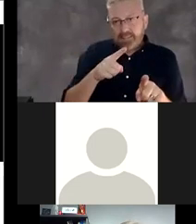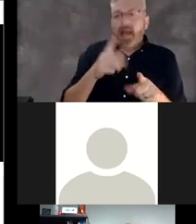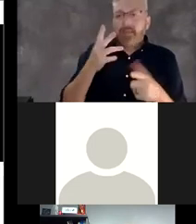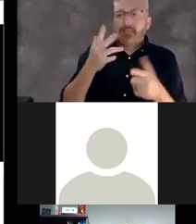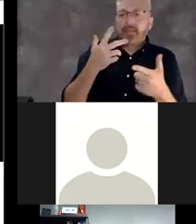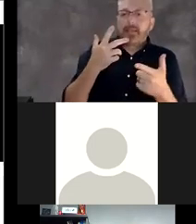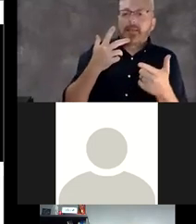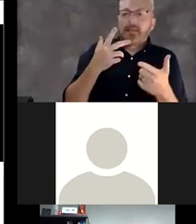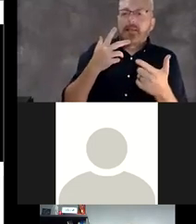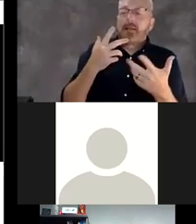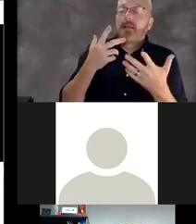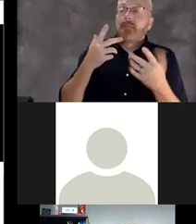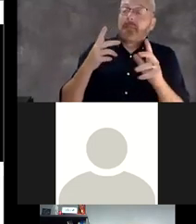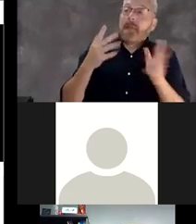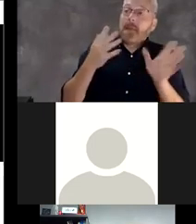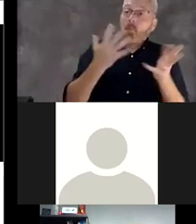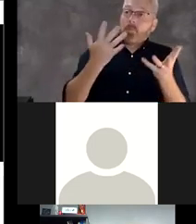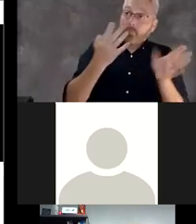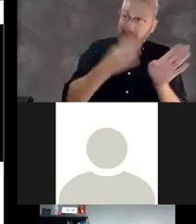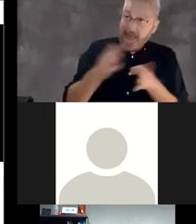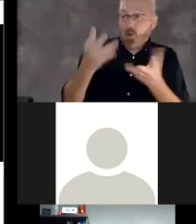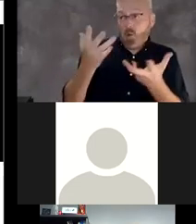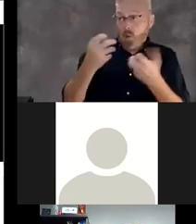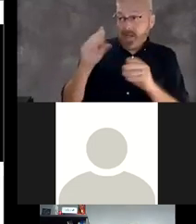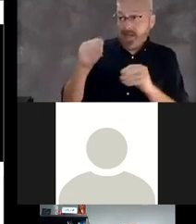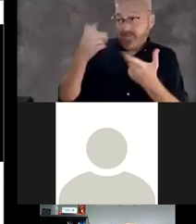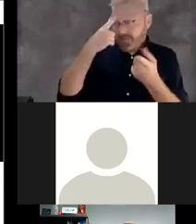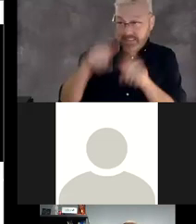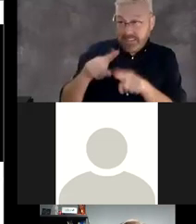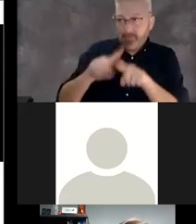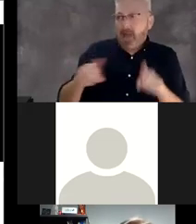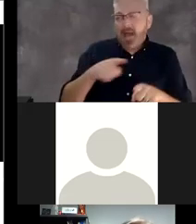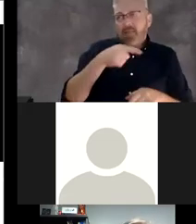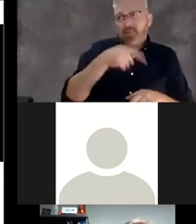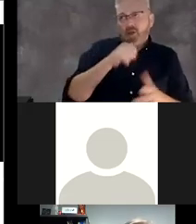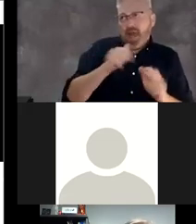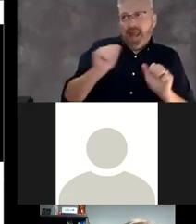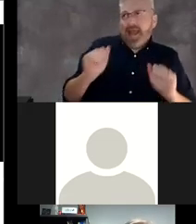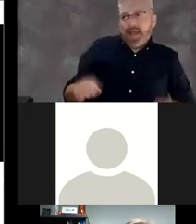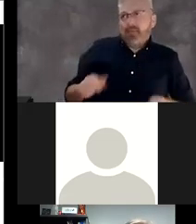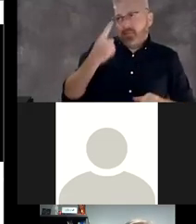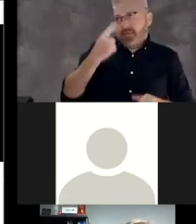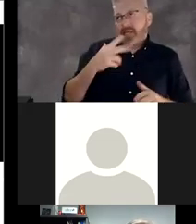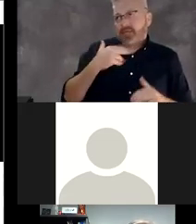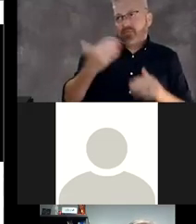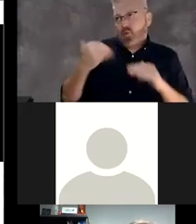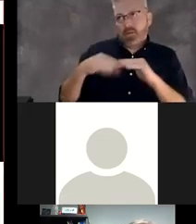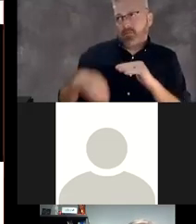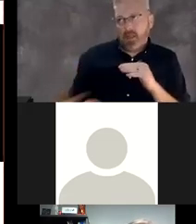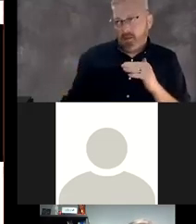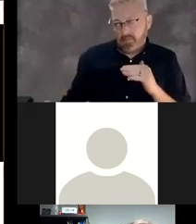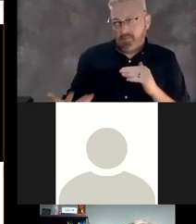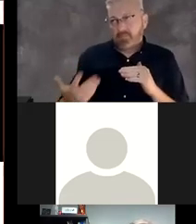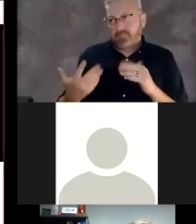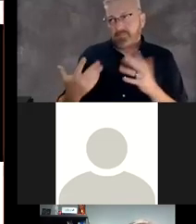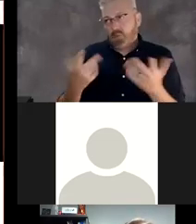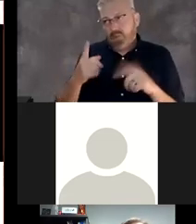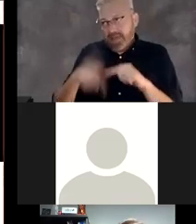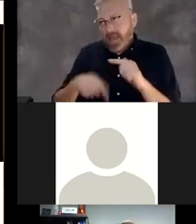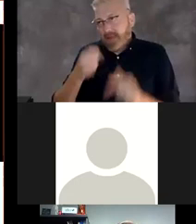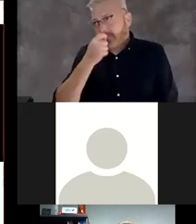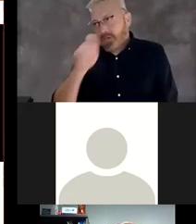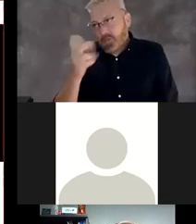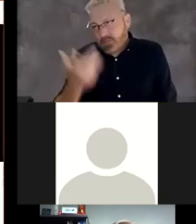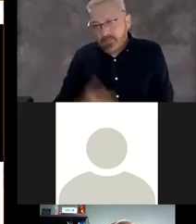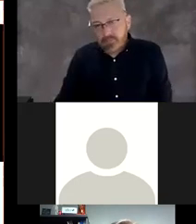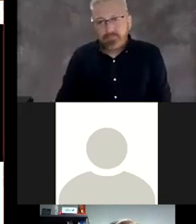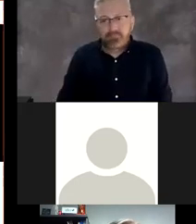BUT THEY ARE UNABLE TO. >> Sonci: CONSENT SCENARIO